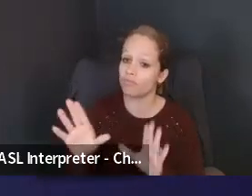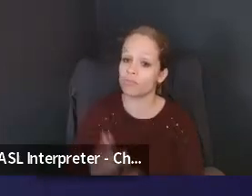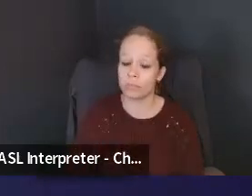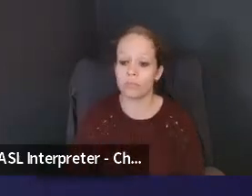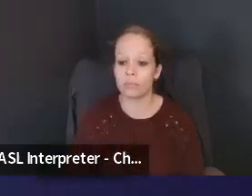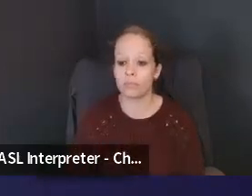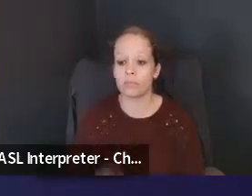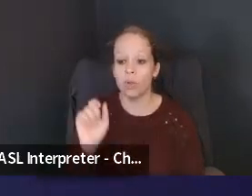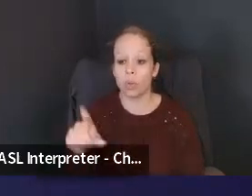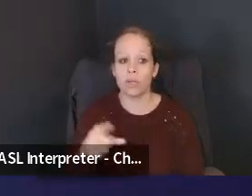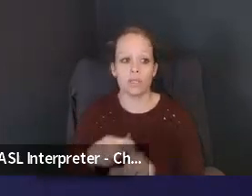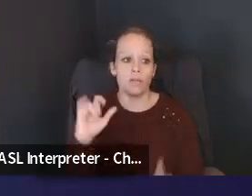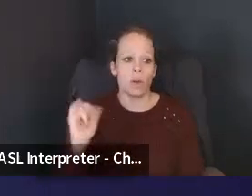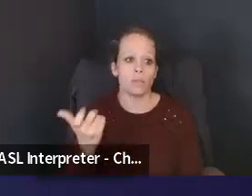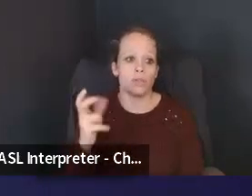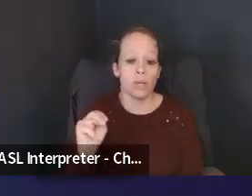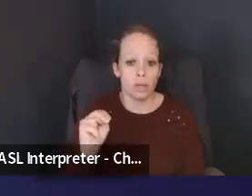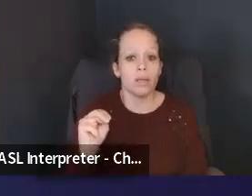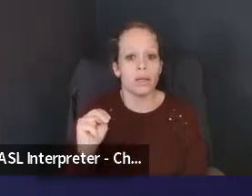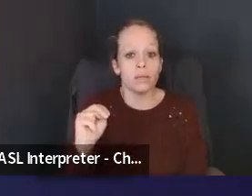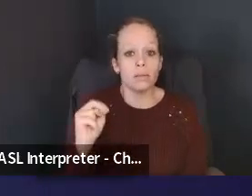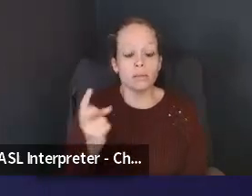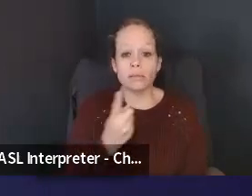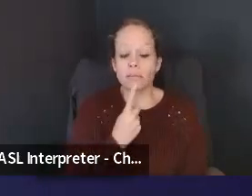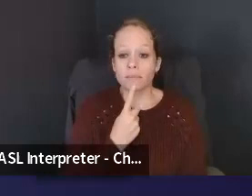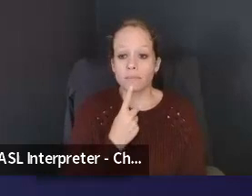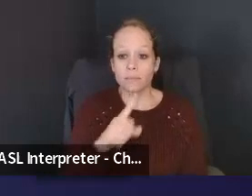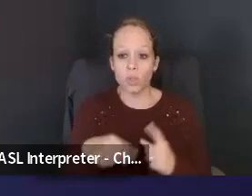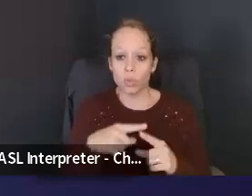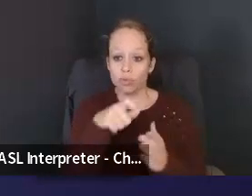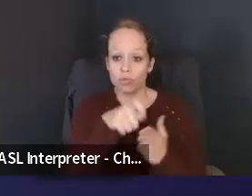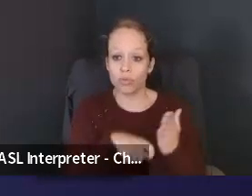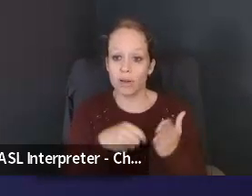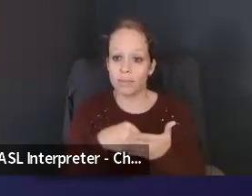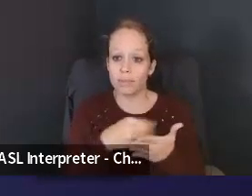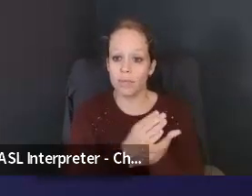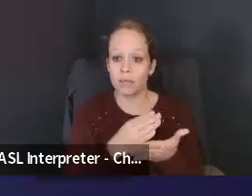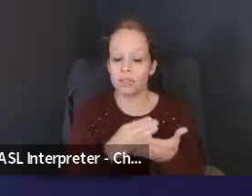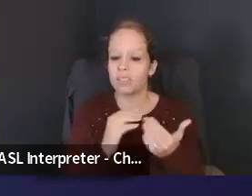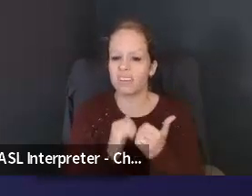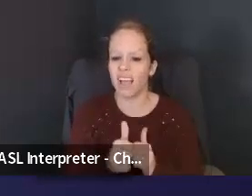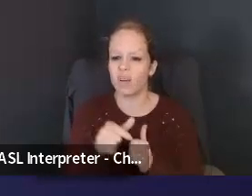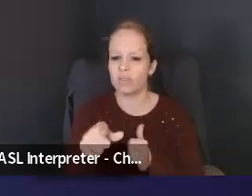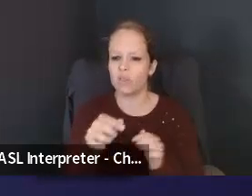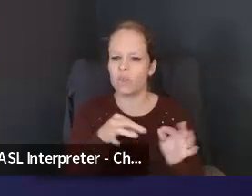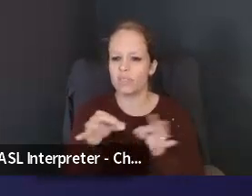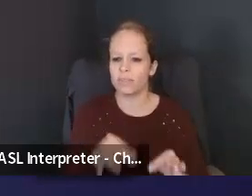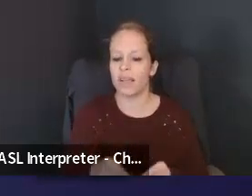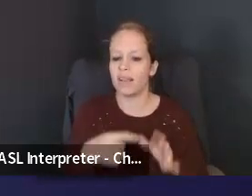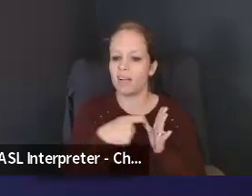is from John. And the question is, when writing the budget how do you articulate costs that are